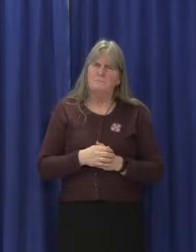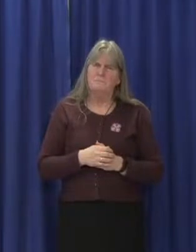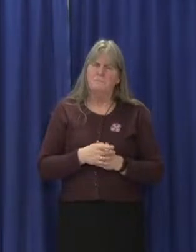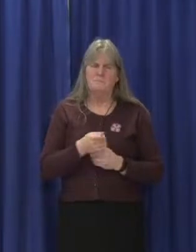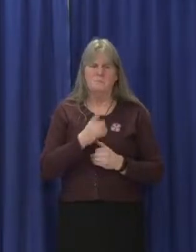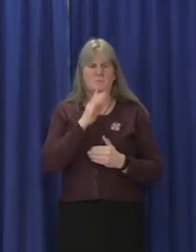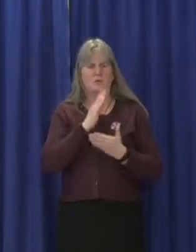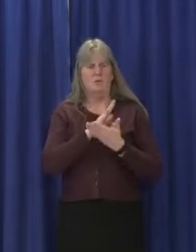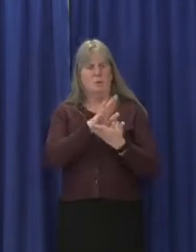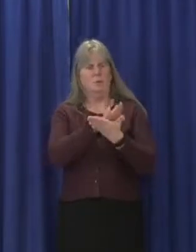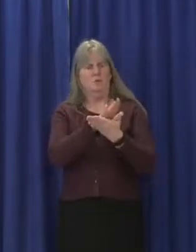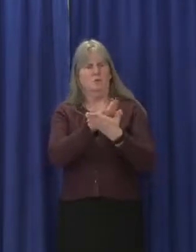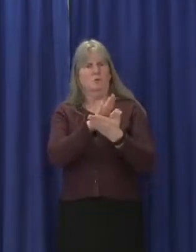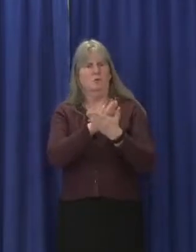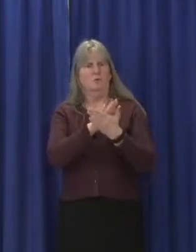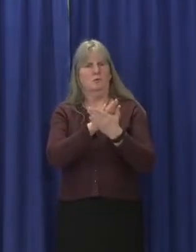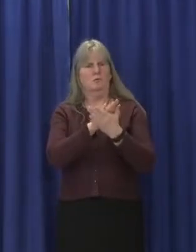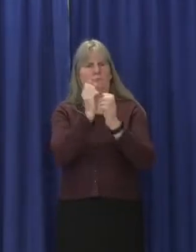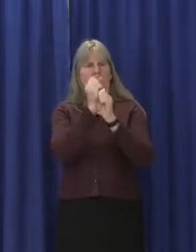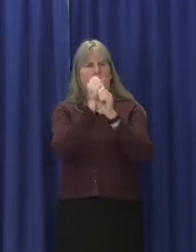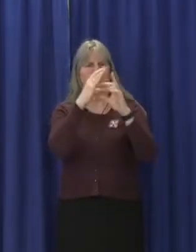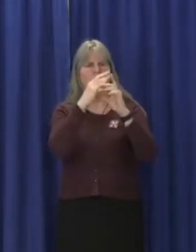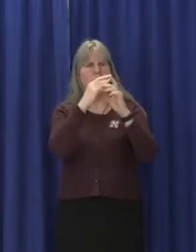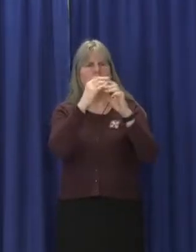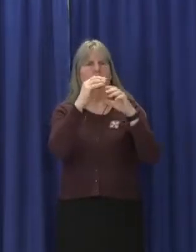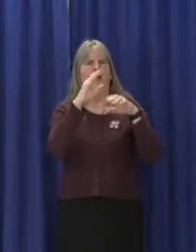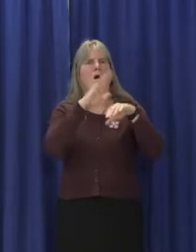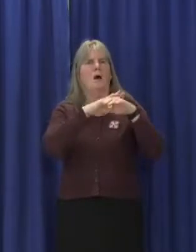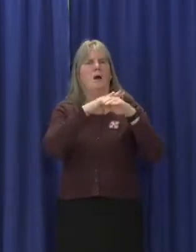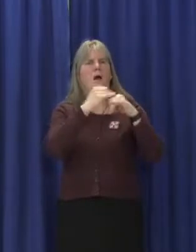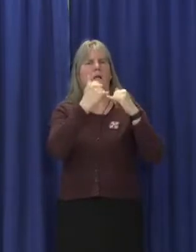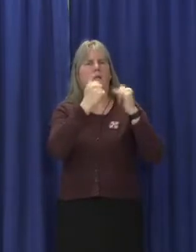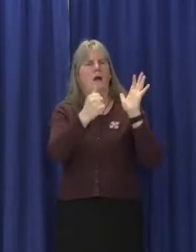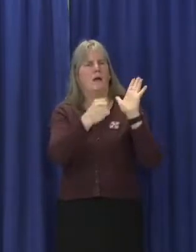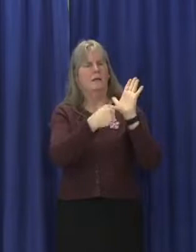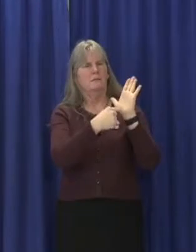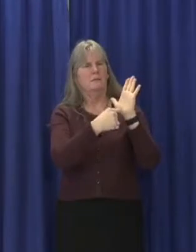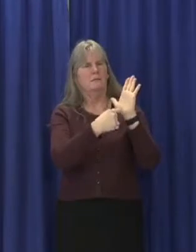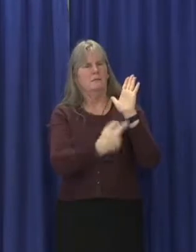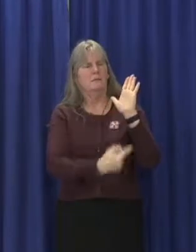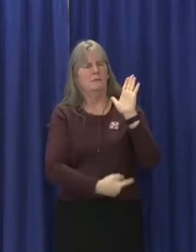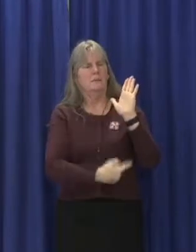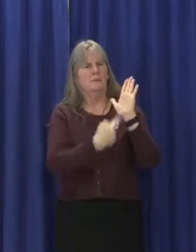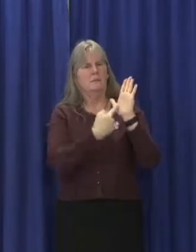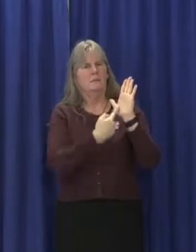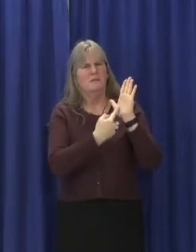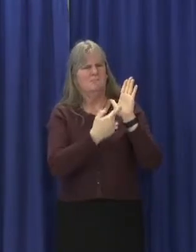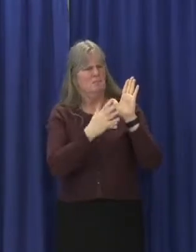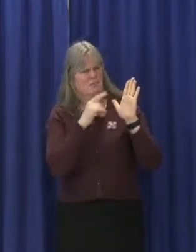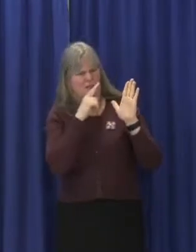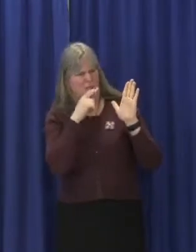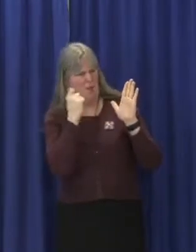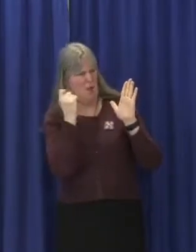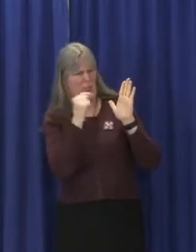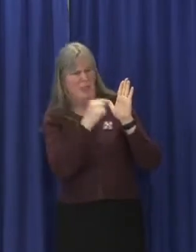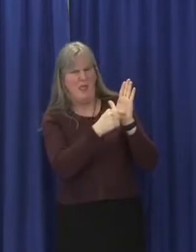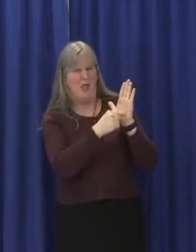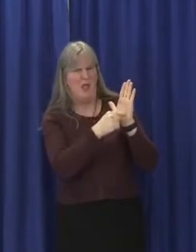that was raised does not appear to be online at this point.